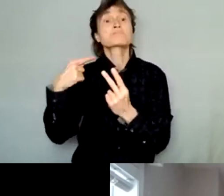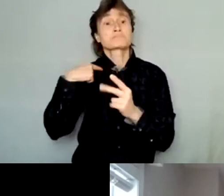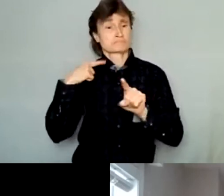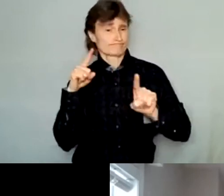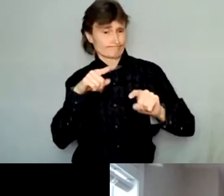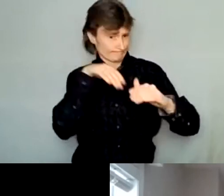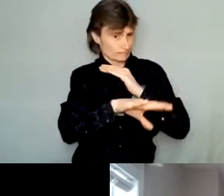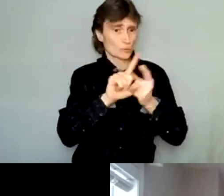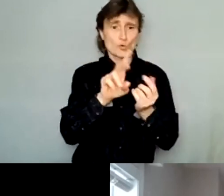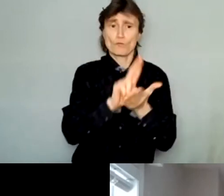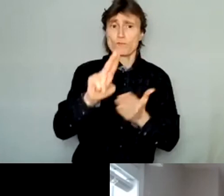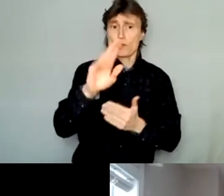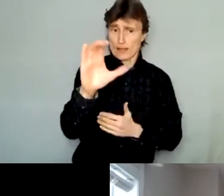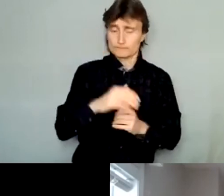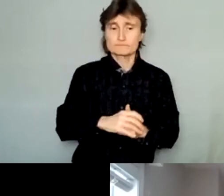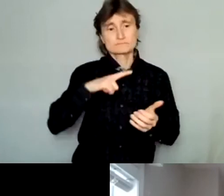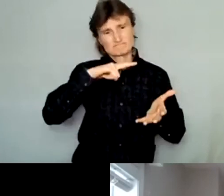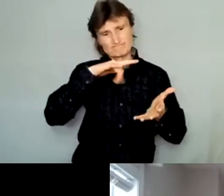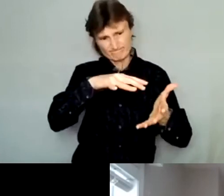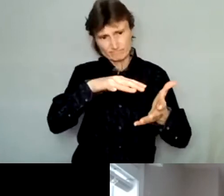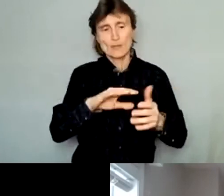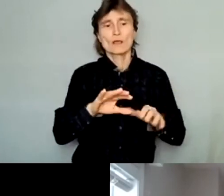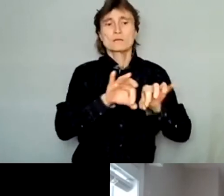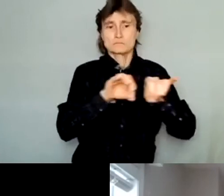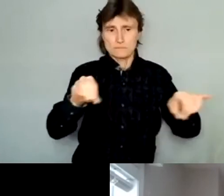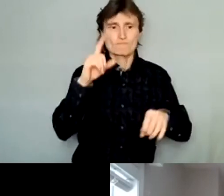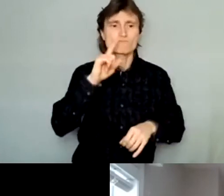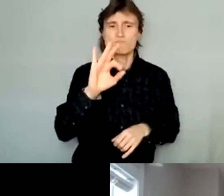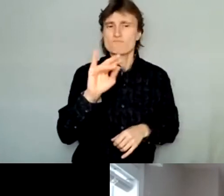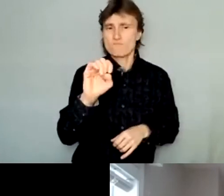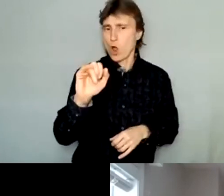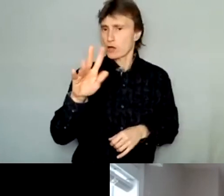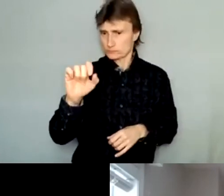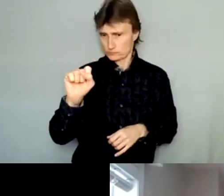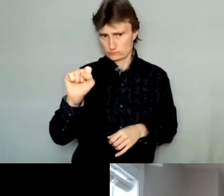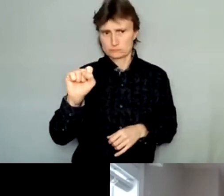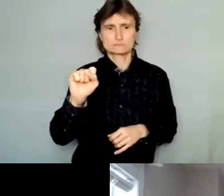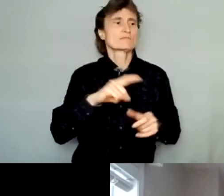I studied in the Bachelor of Fine Arts program at UofC, and I went on to complete a Master's